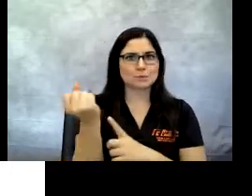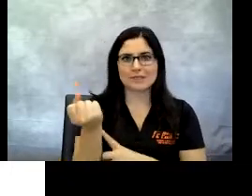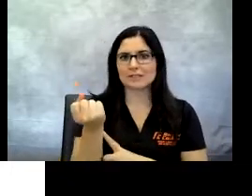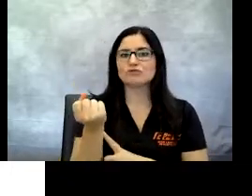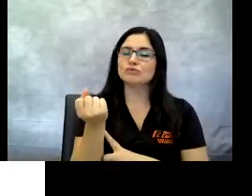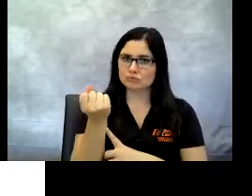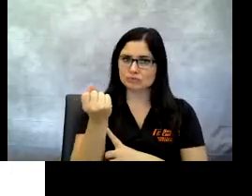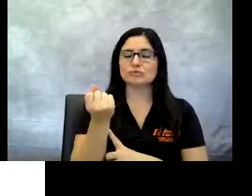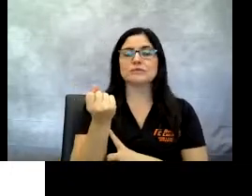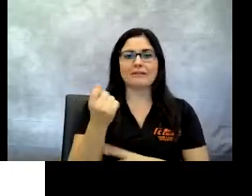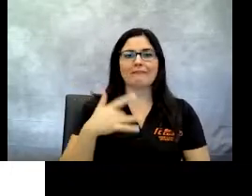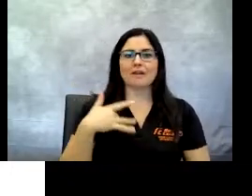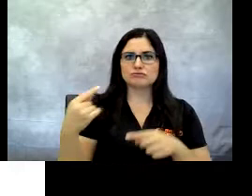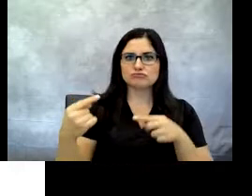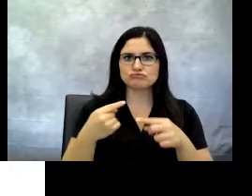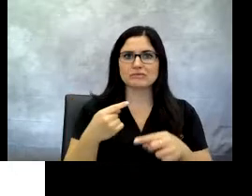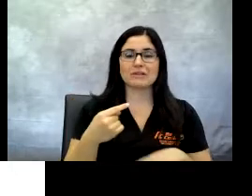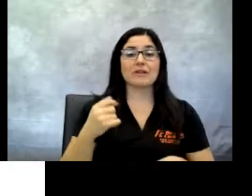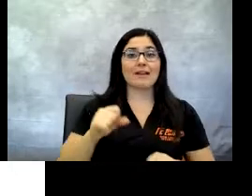They can experience shame, experience